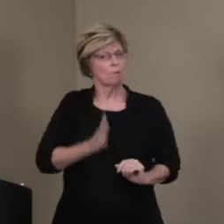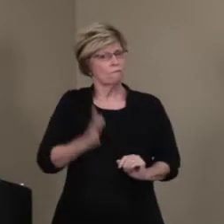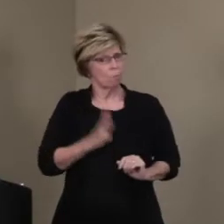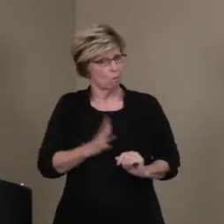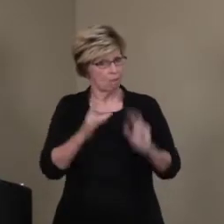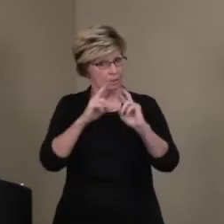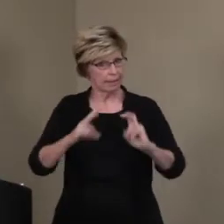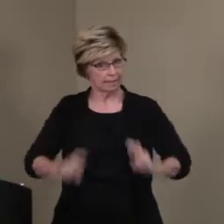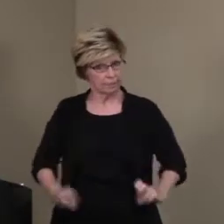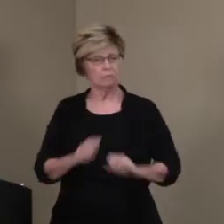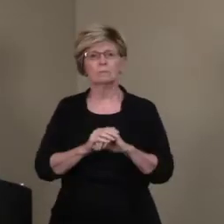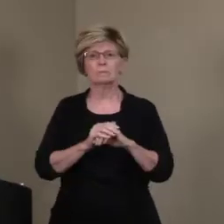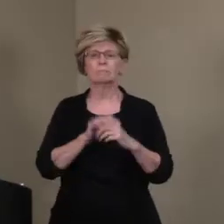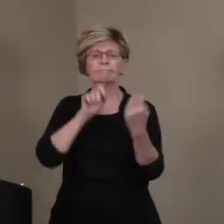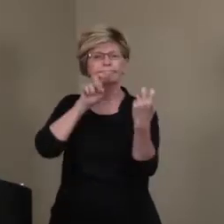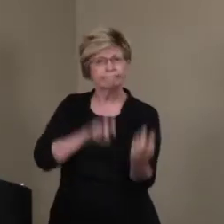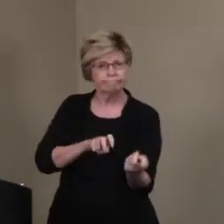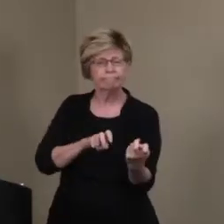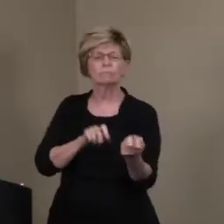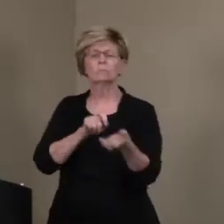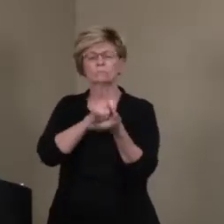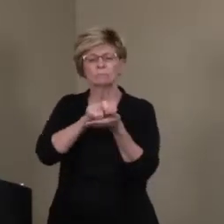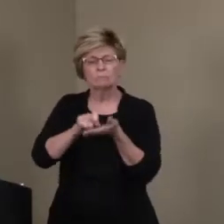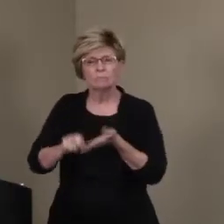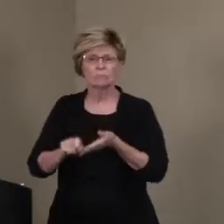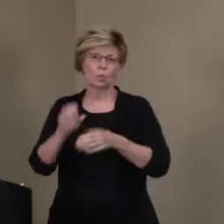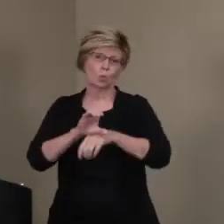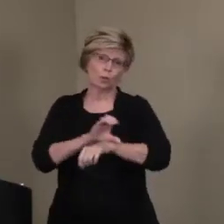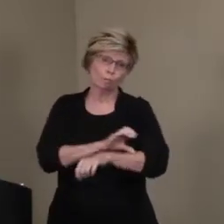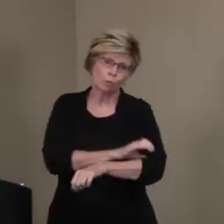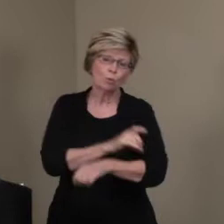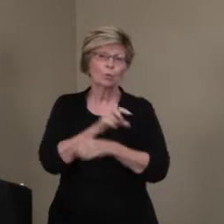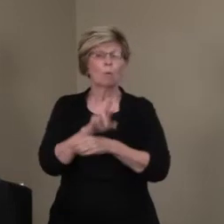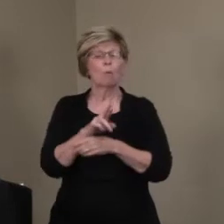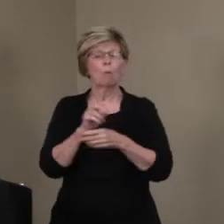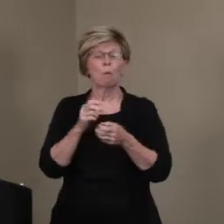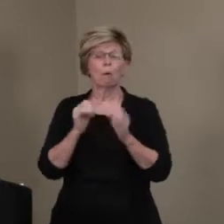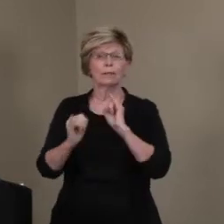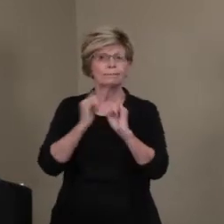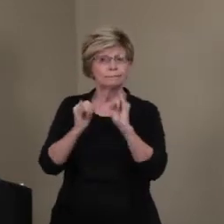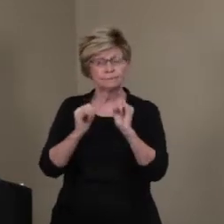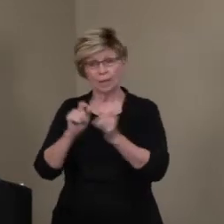working so a more formal assessment would be a regular assessment or an